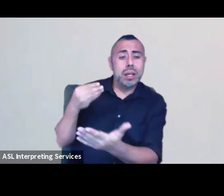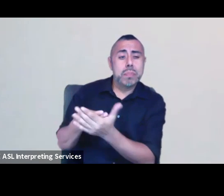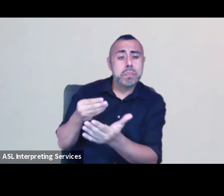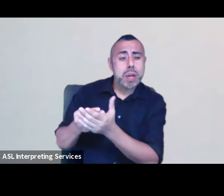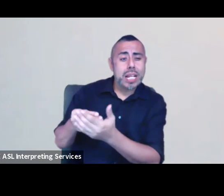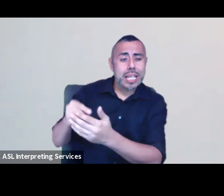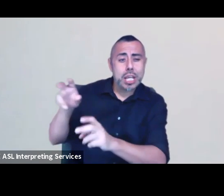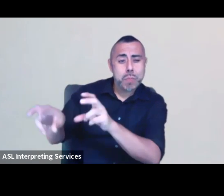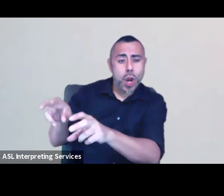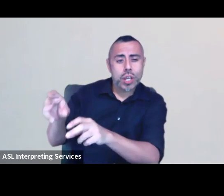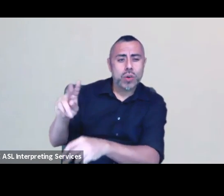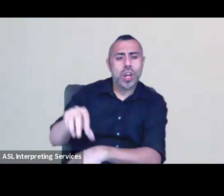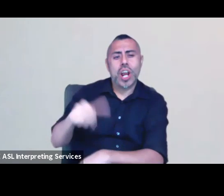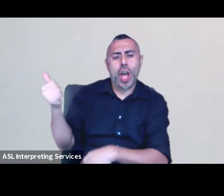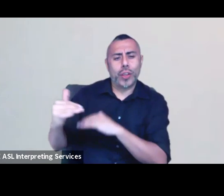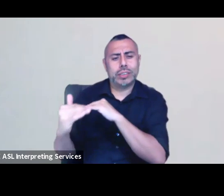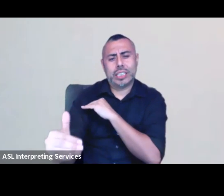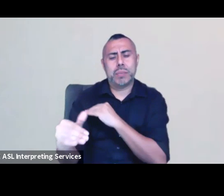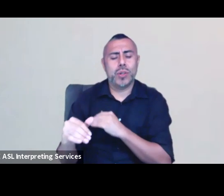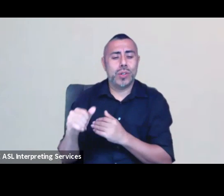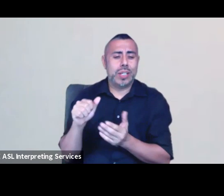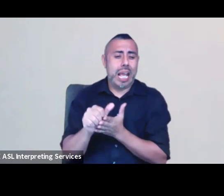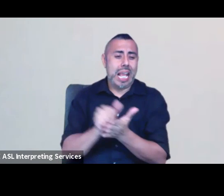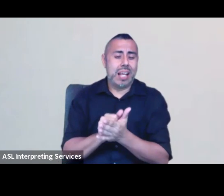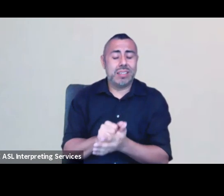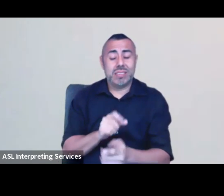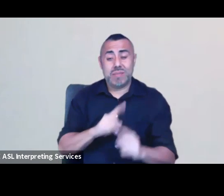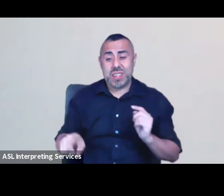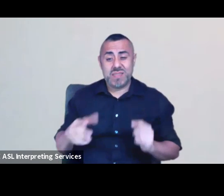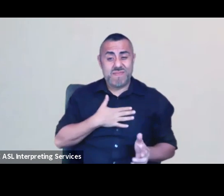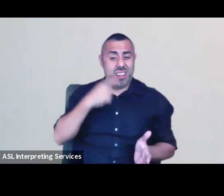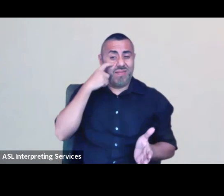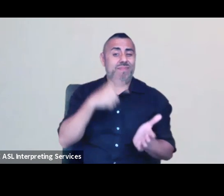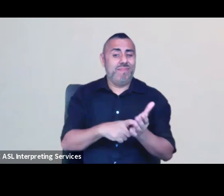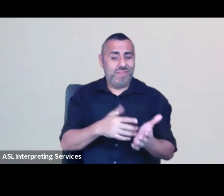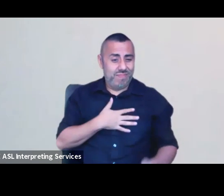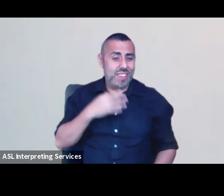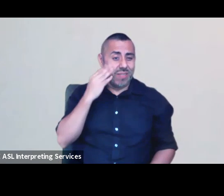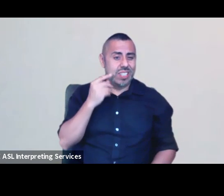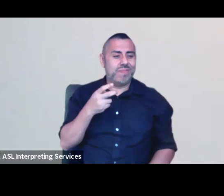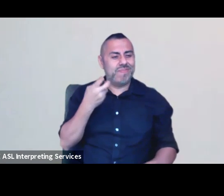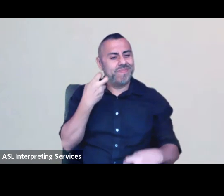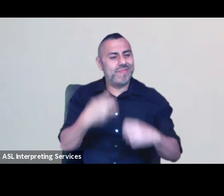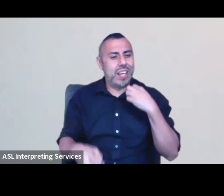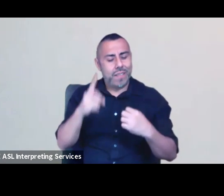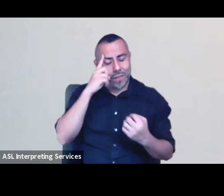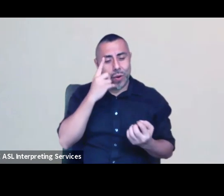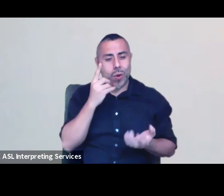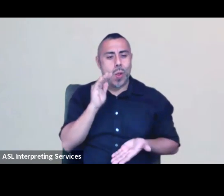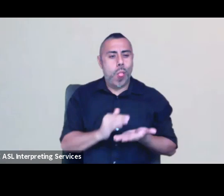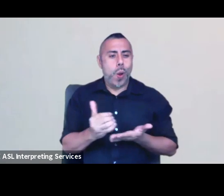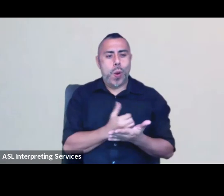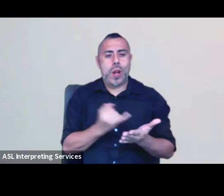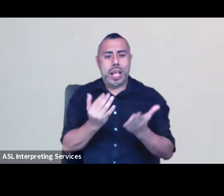and working-class artists to achieve, so I always recommend one to three months worth of expenses.